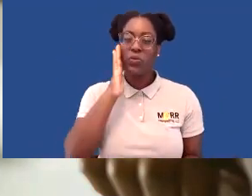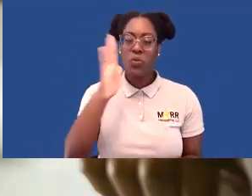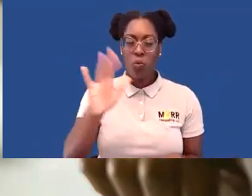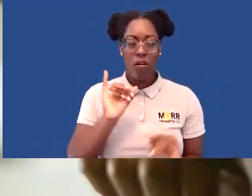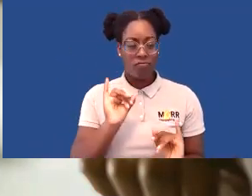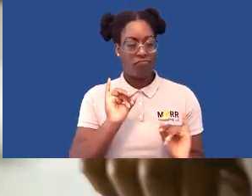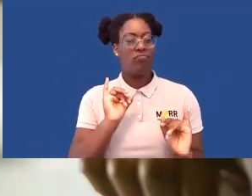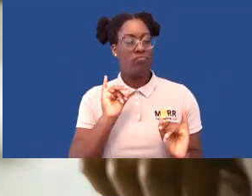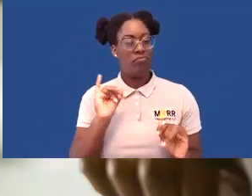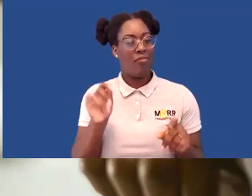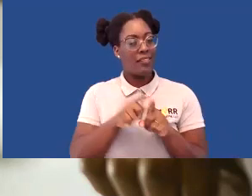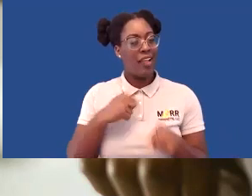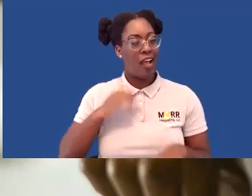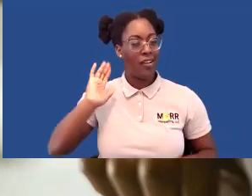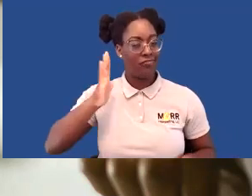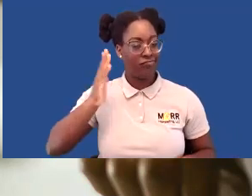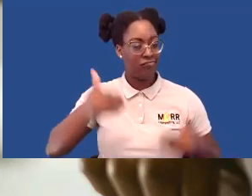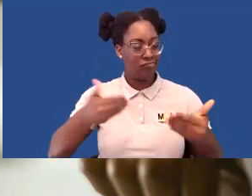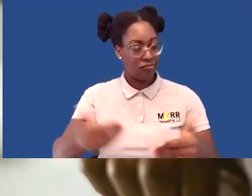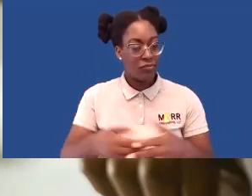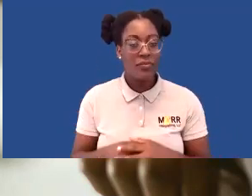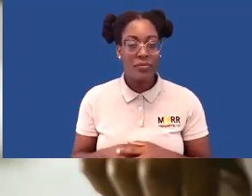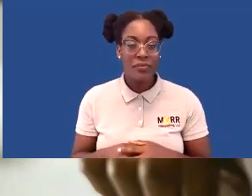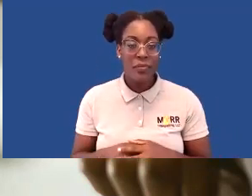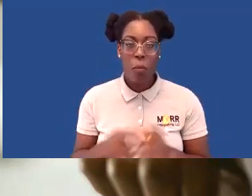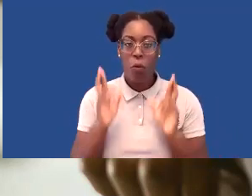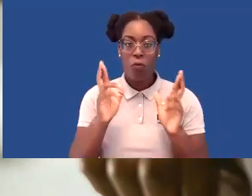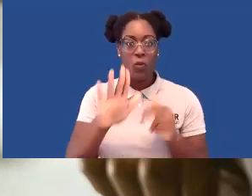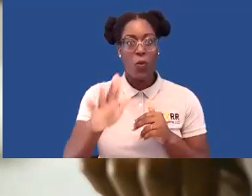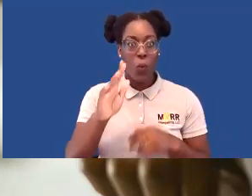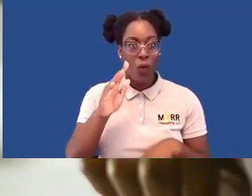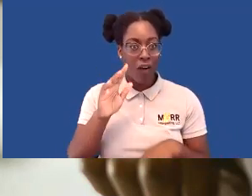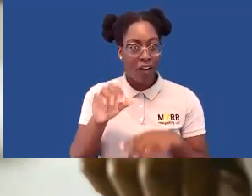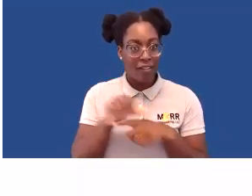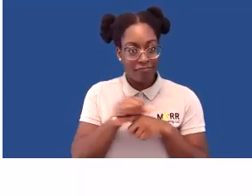and as you may have already found in your practice and hopefully something we can reflect on today.